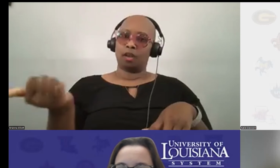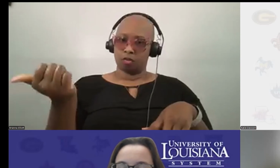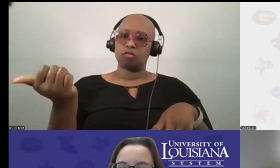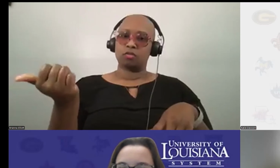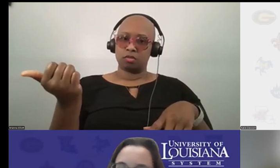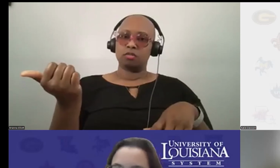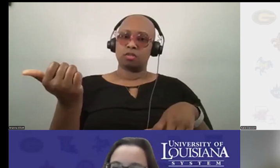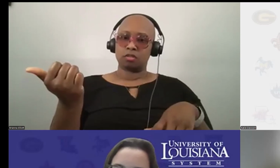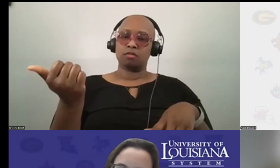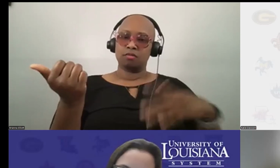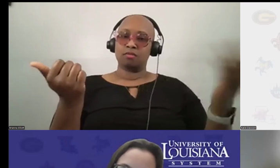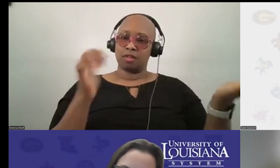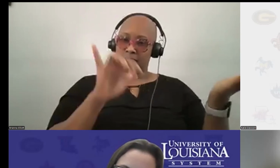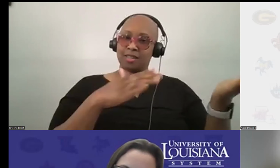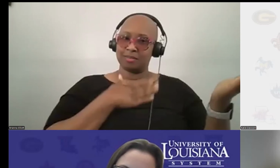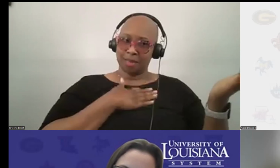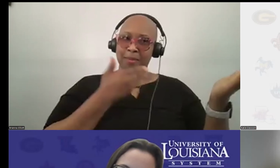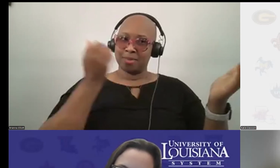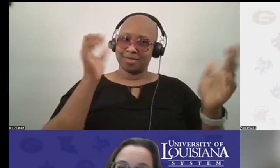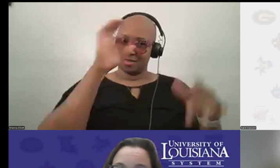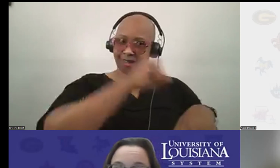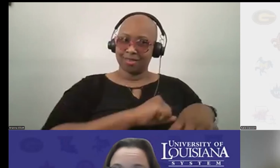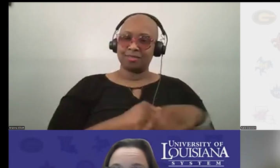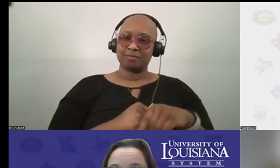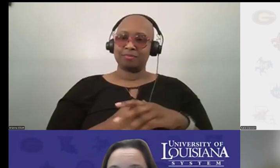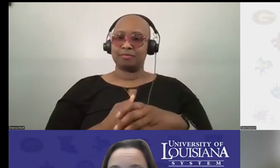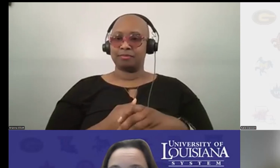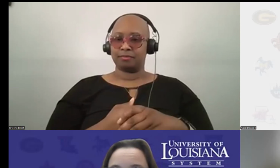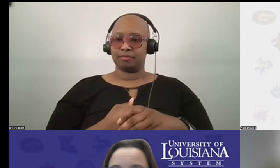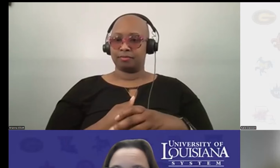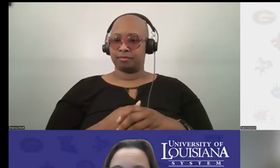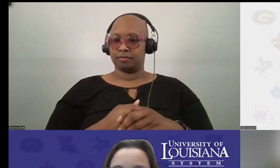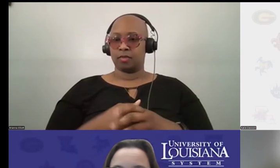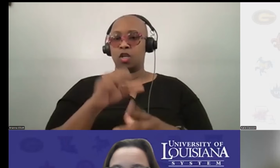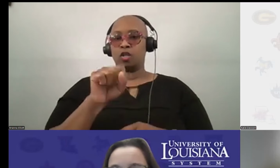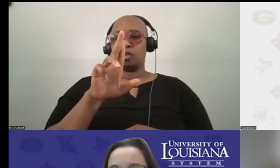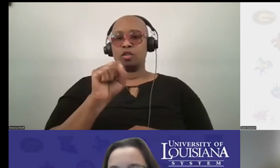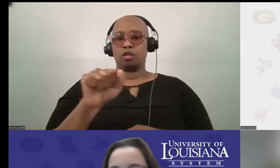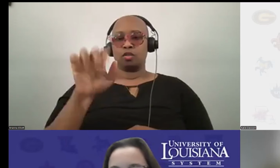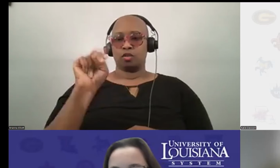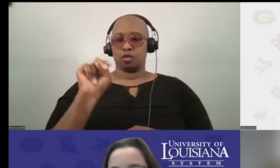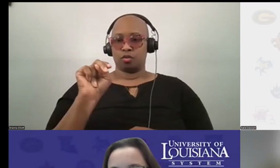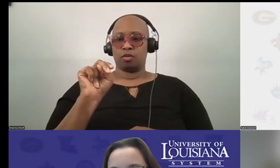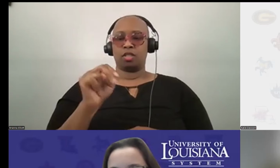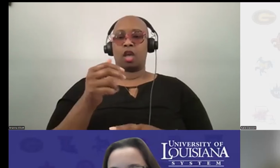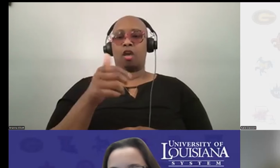off-the cuff best guess on that. Susan in the chat asks that um her university has mentioned emails